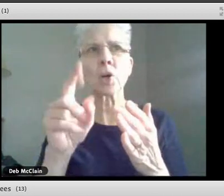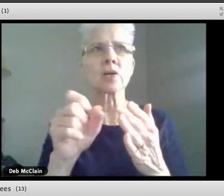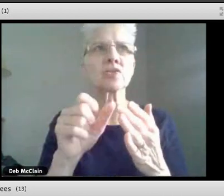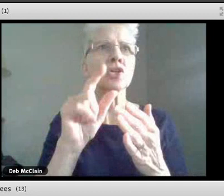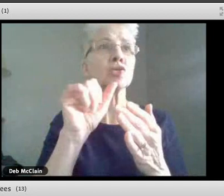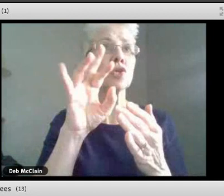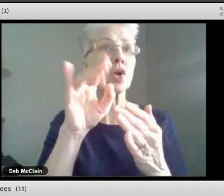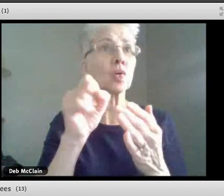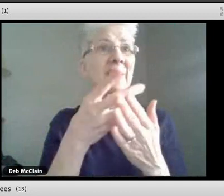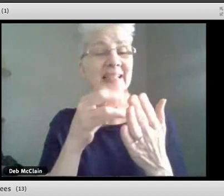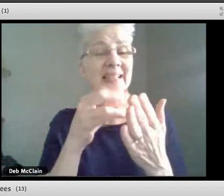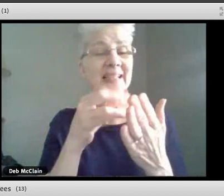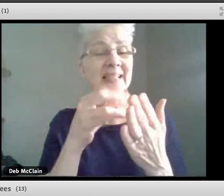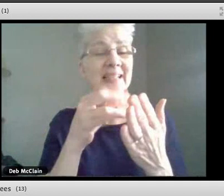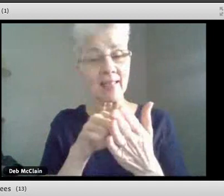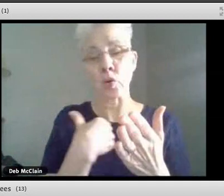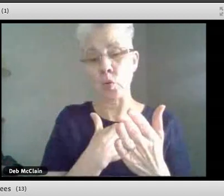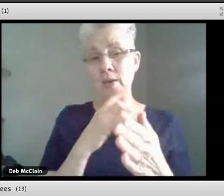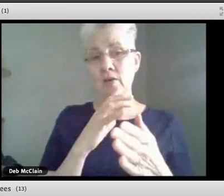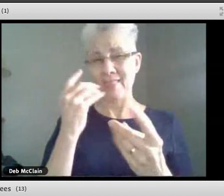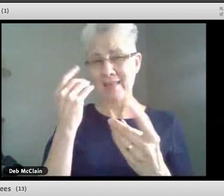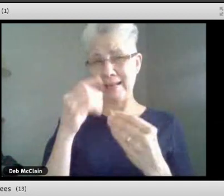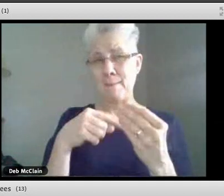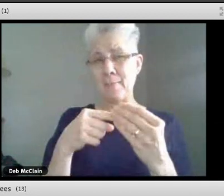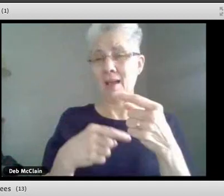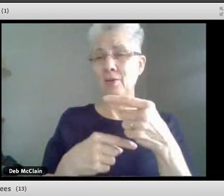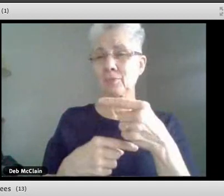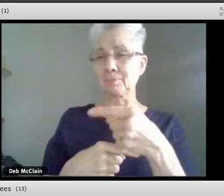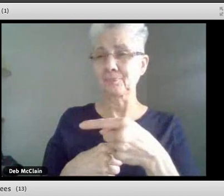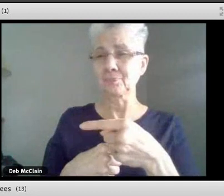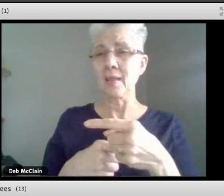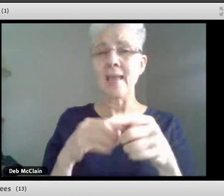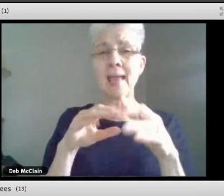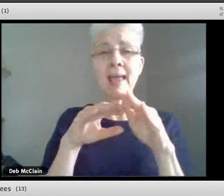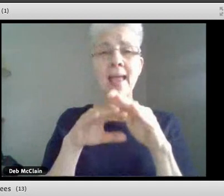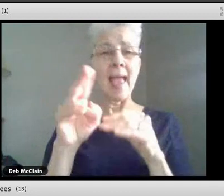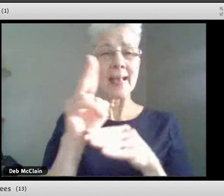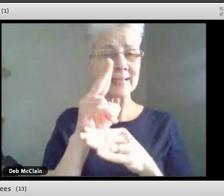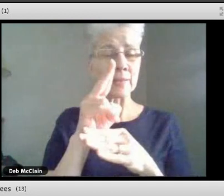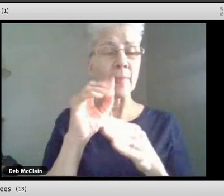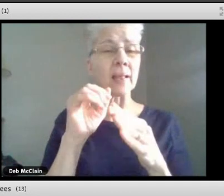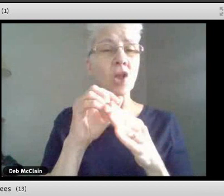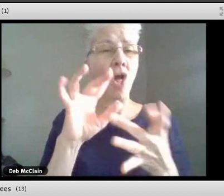And so, when you're thinking about accessibility on the web, you're thinking about inclusion,